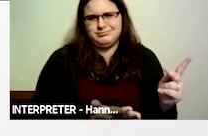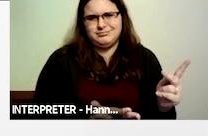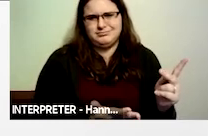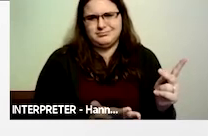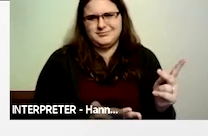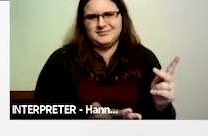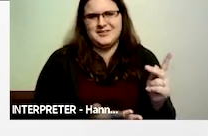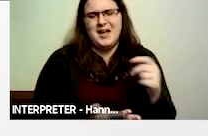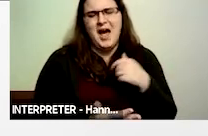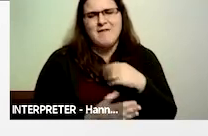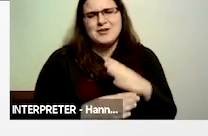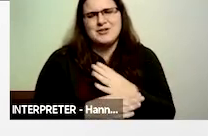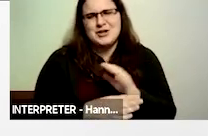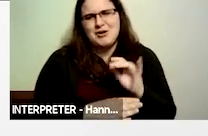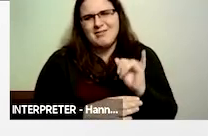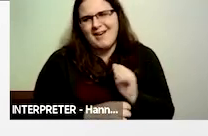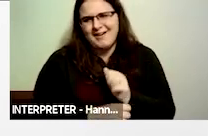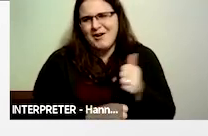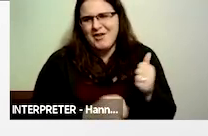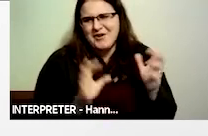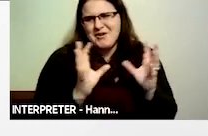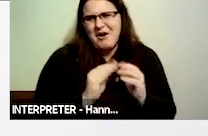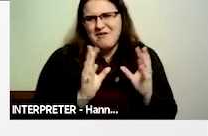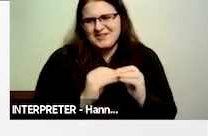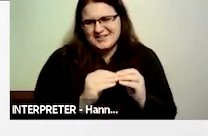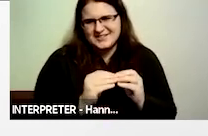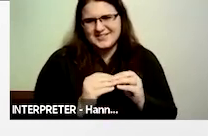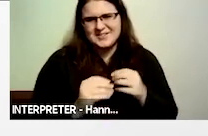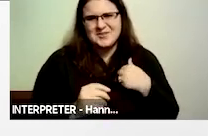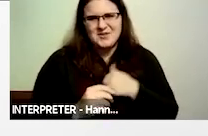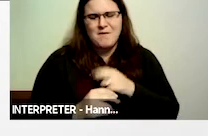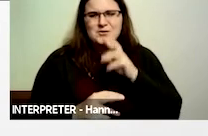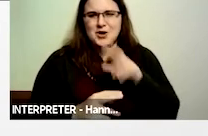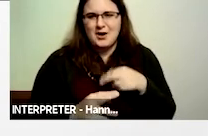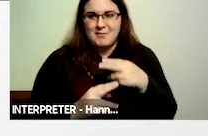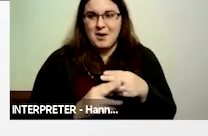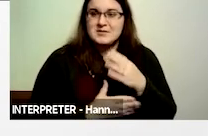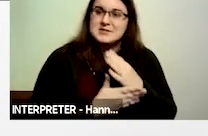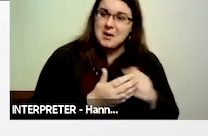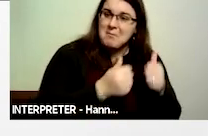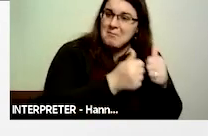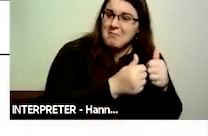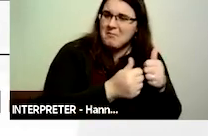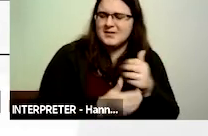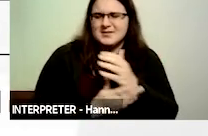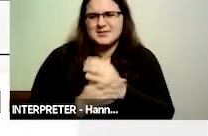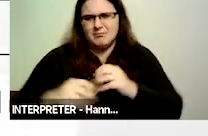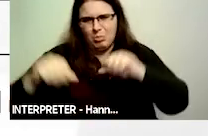it at conferences in terms of where we've actually talked about things that have absolutely failed.